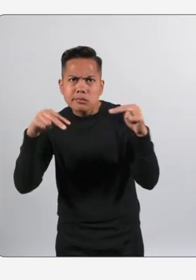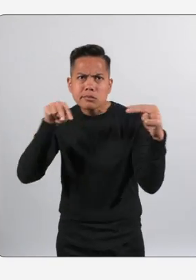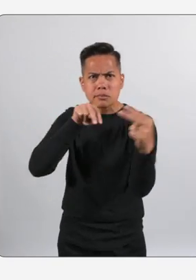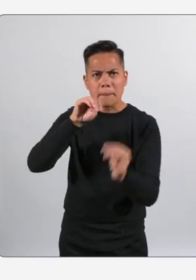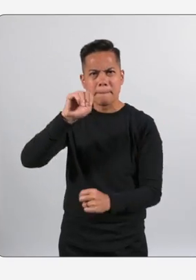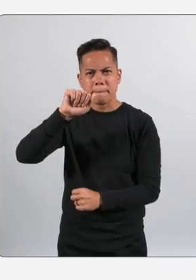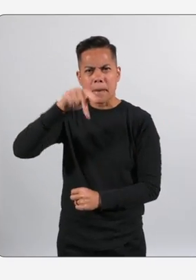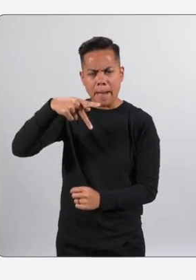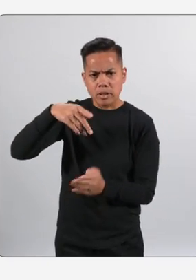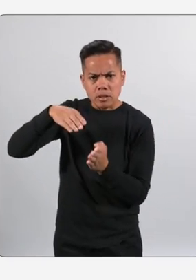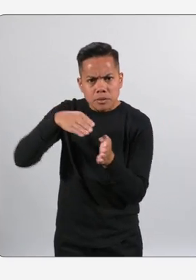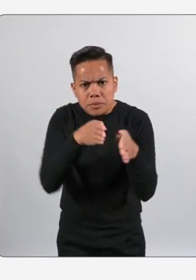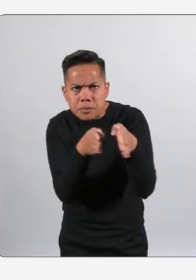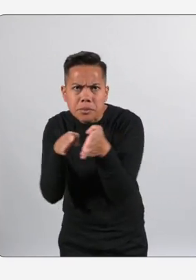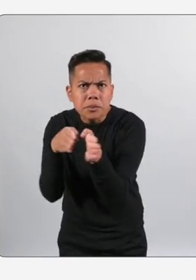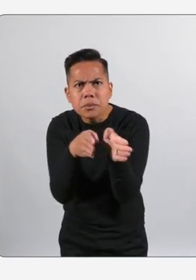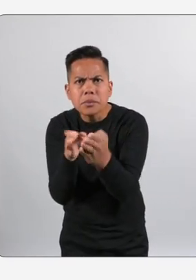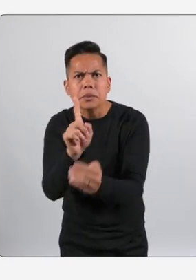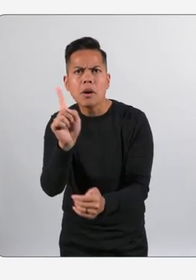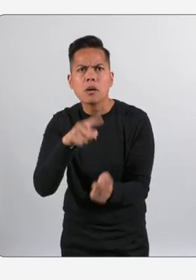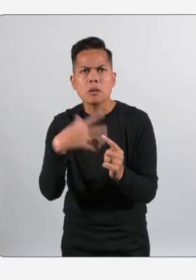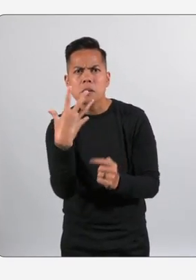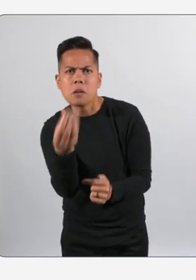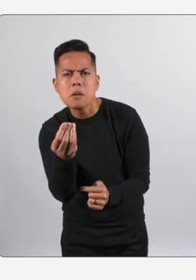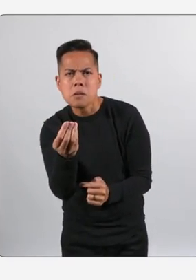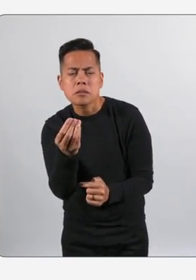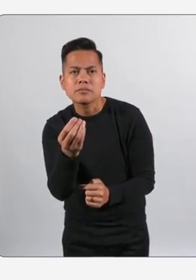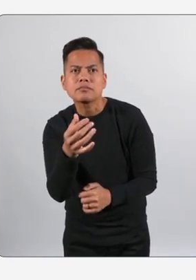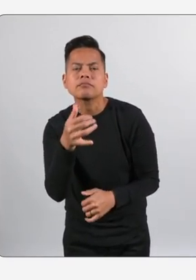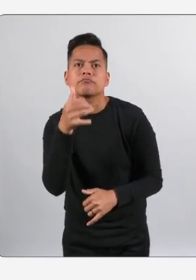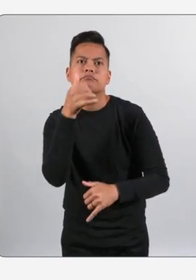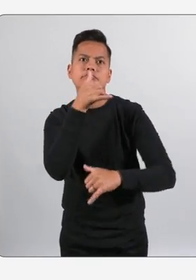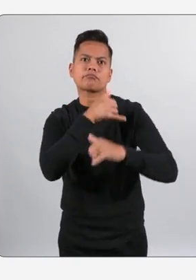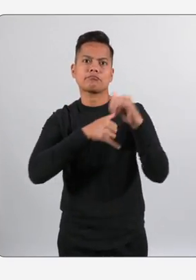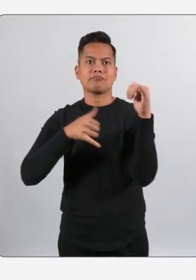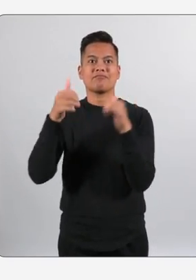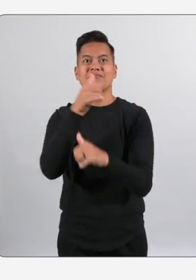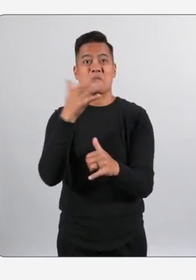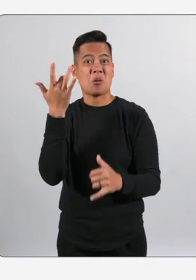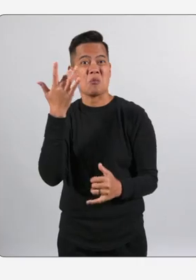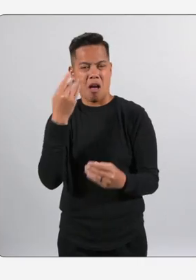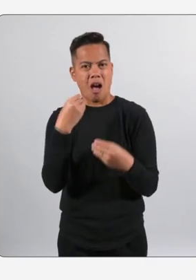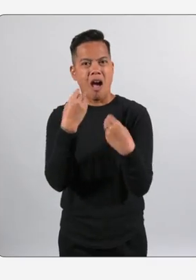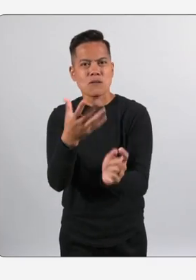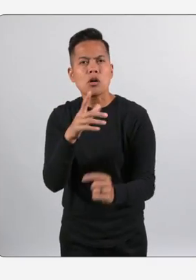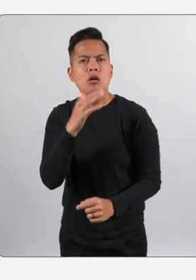It's like anything you've ever experienced before. It gives you a bird's eye view of your entire journey before